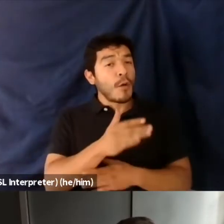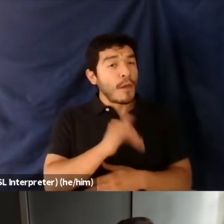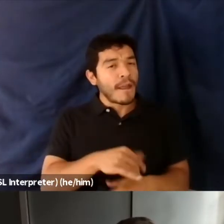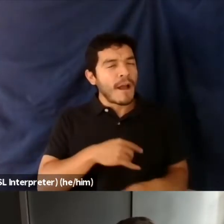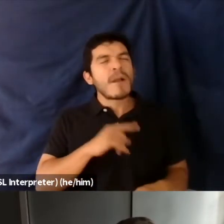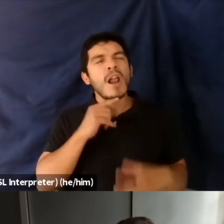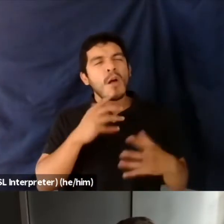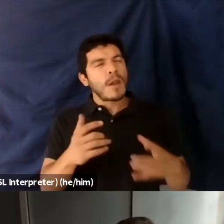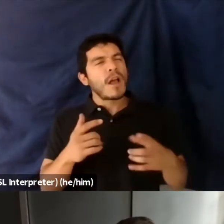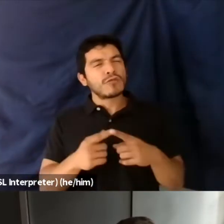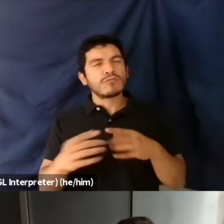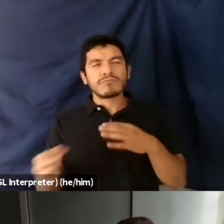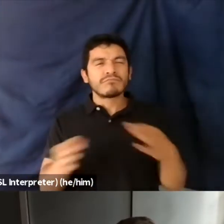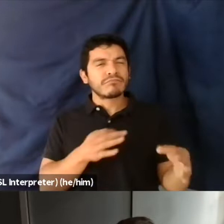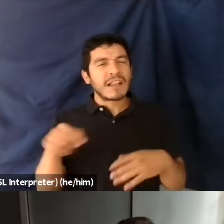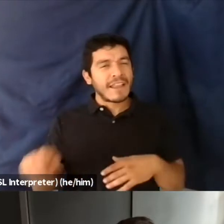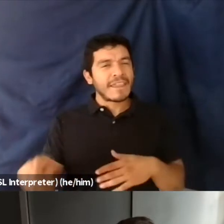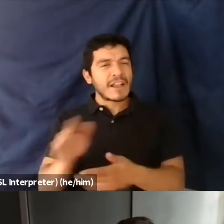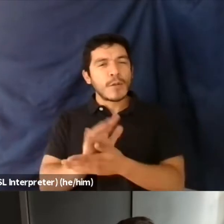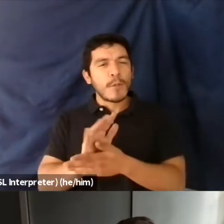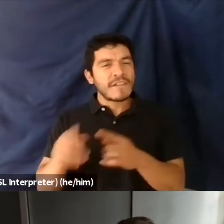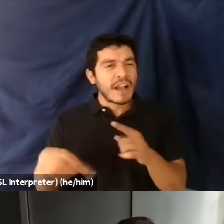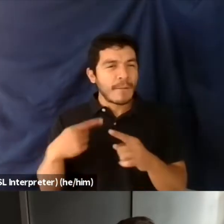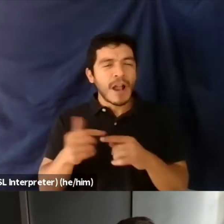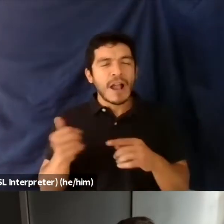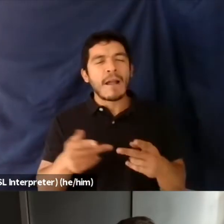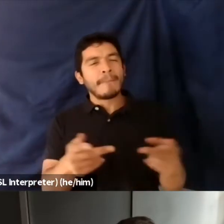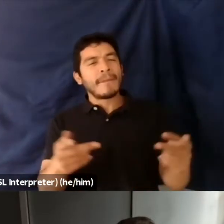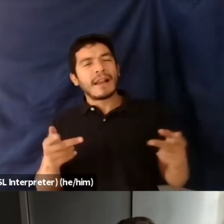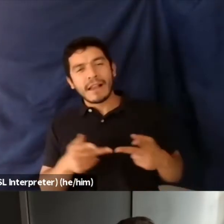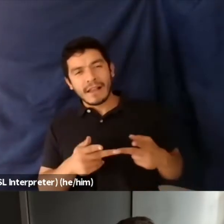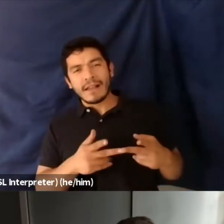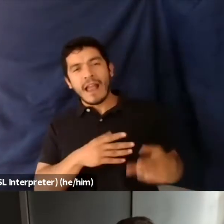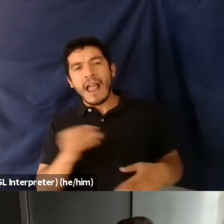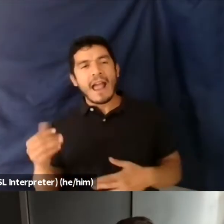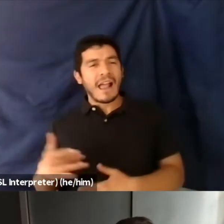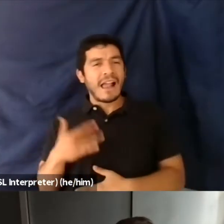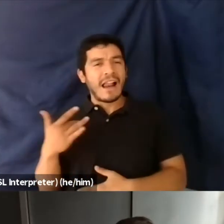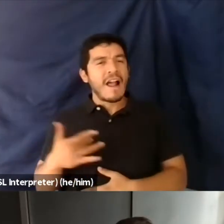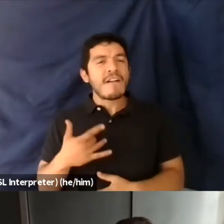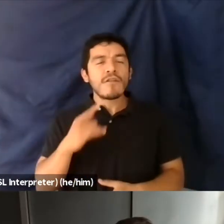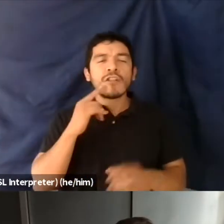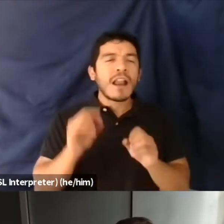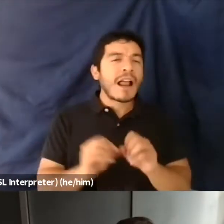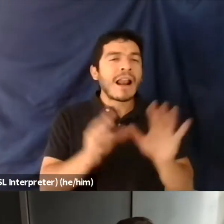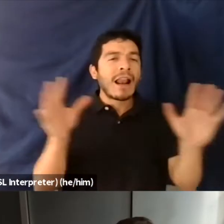this is a documentary about a sort of a place and a feeling of being queer and a place that is sort of supposed